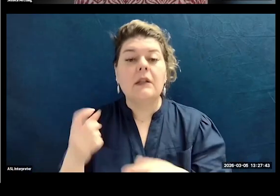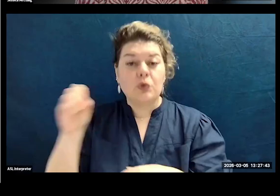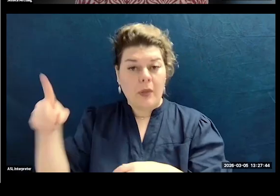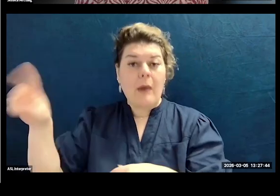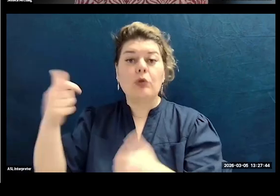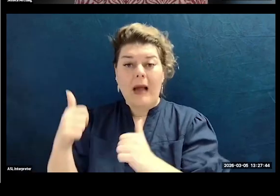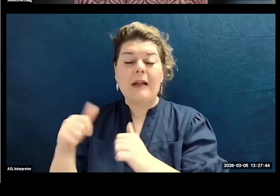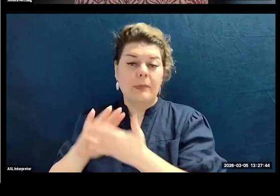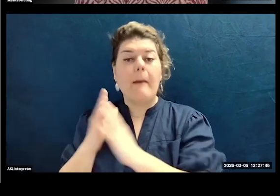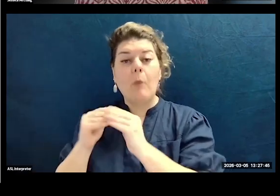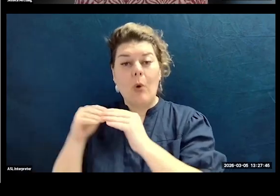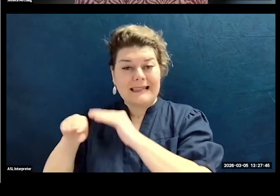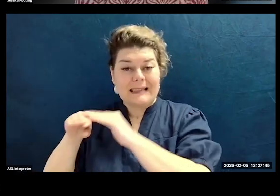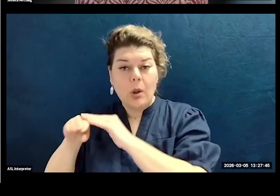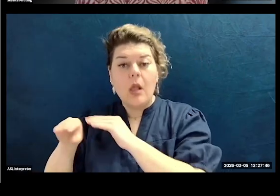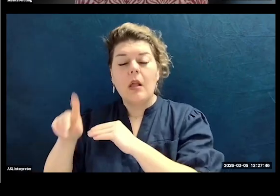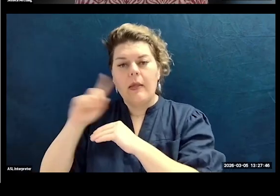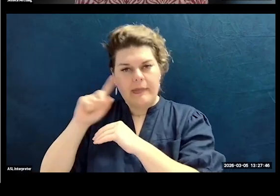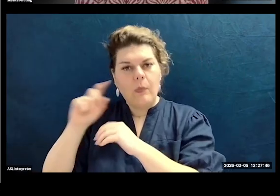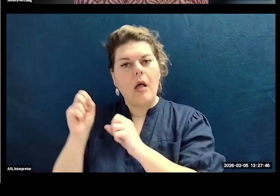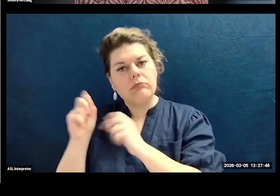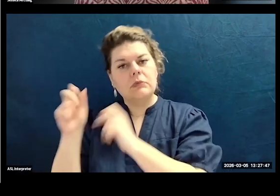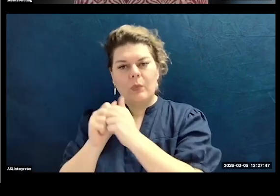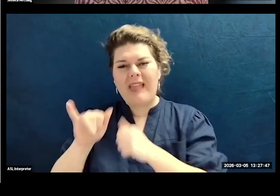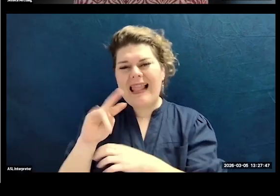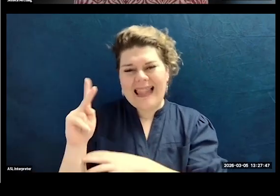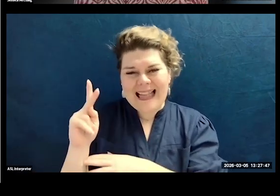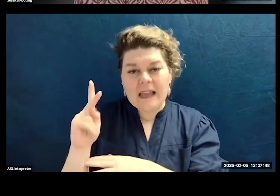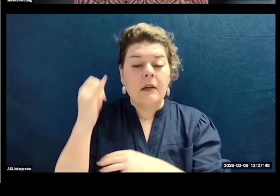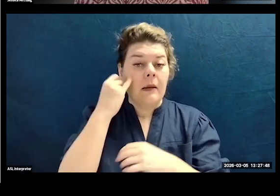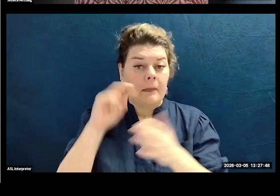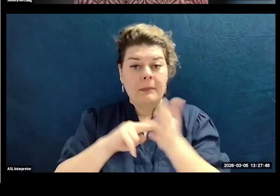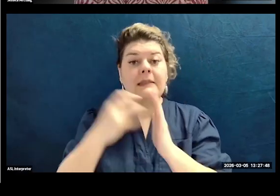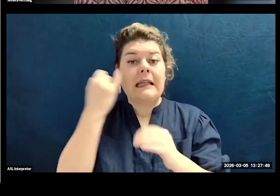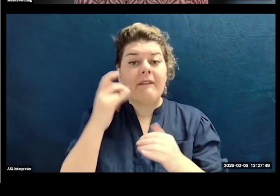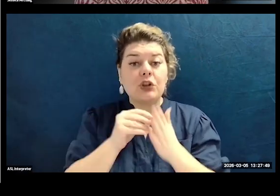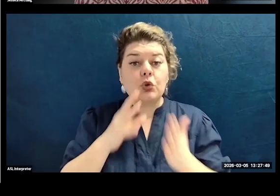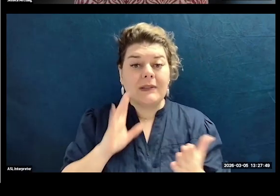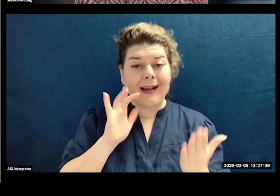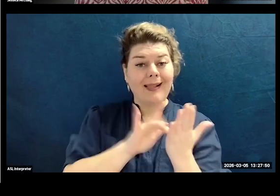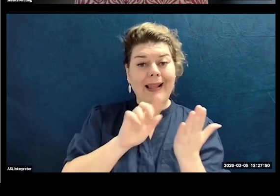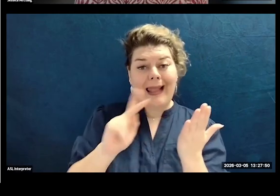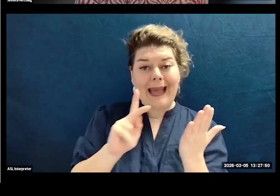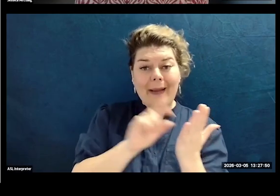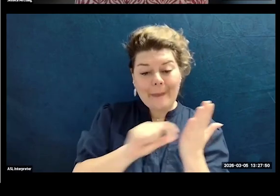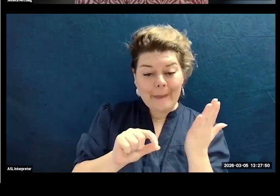those will go up at that persistent link location. And what that means is that students are getting access to the most current